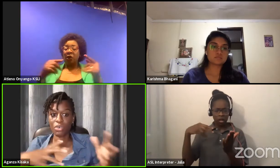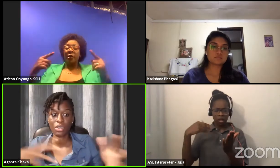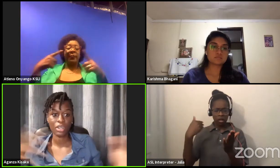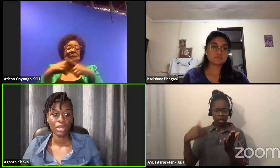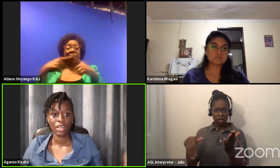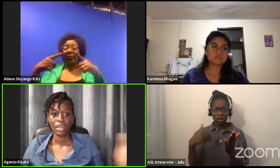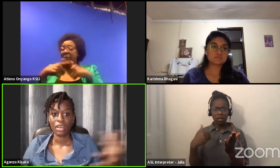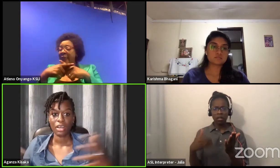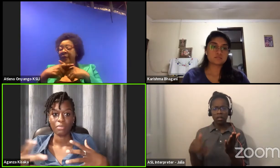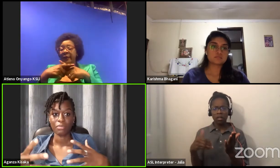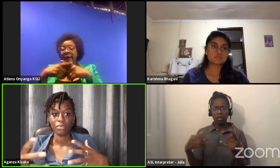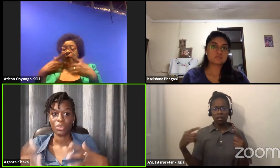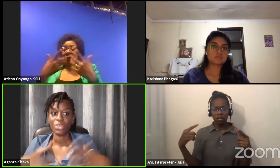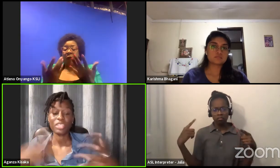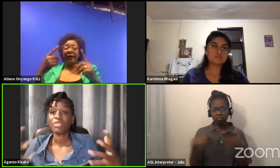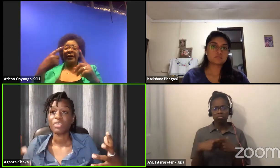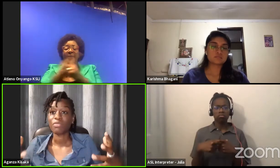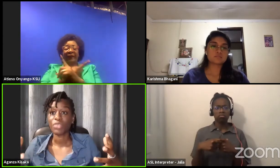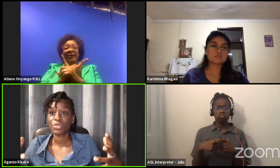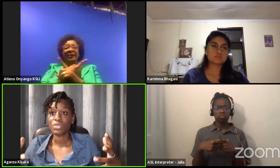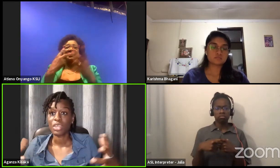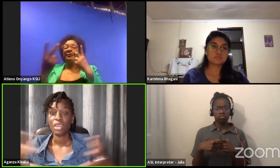or all the different views.